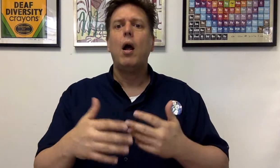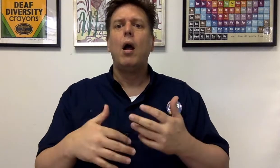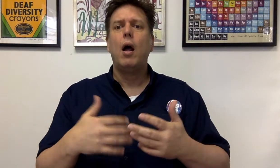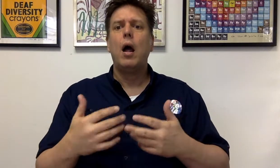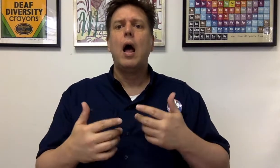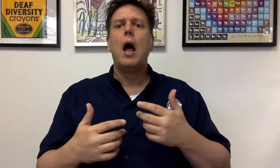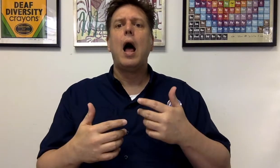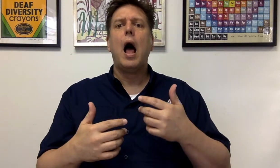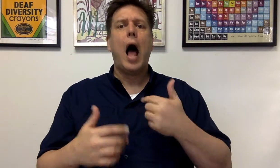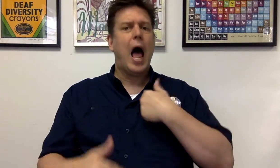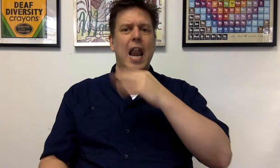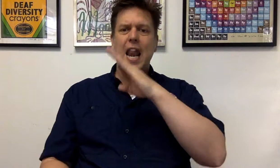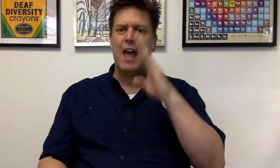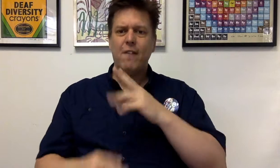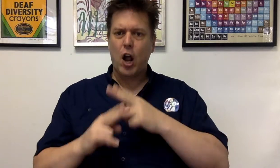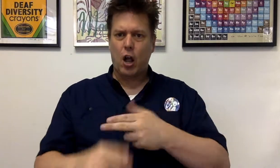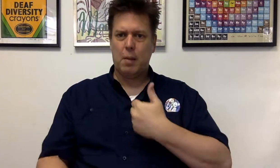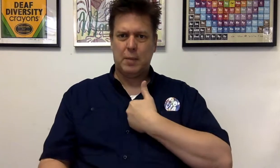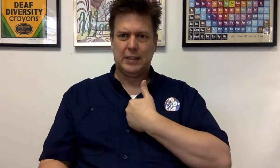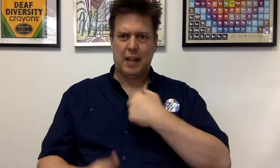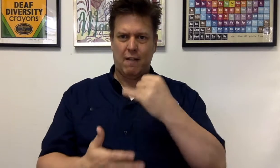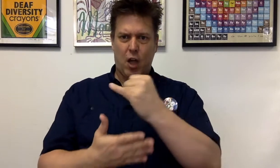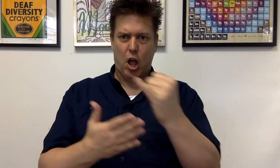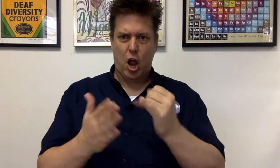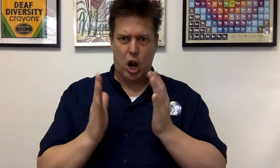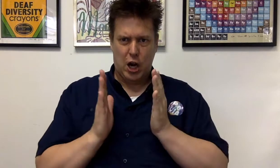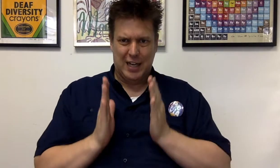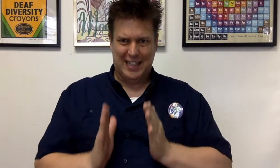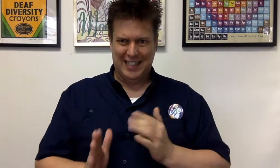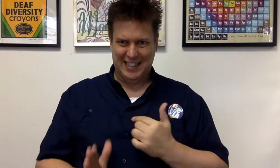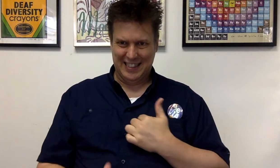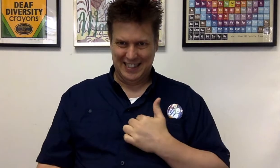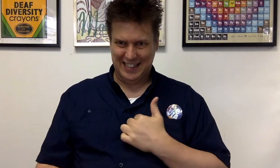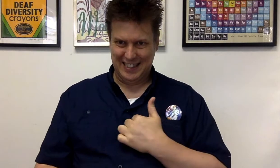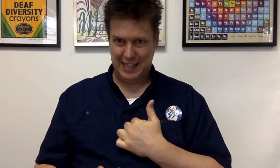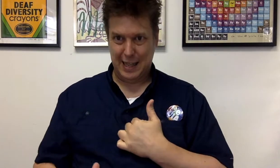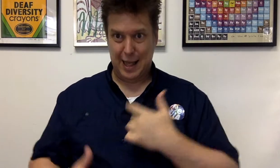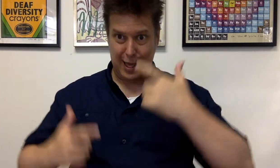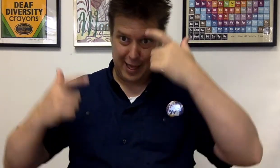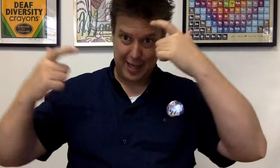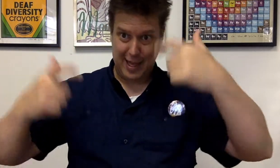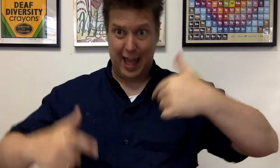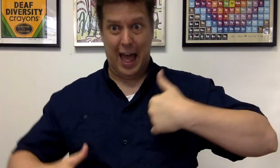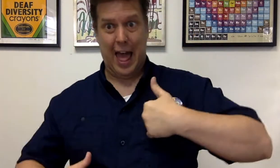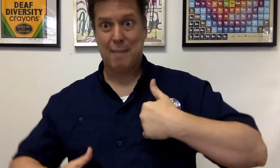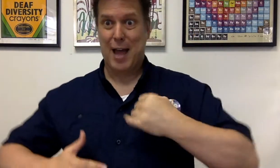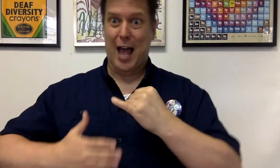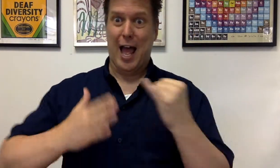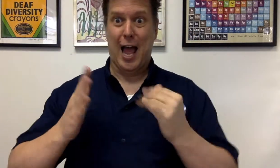learning more about art as I went but I did not call myself an artist. I didn't